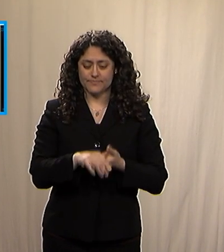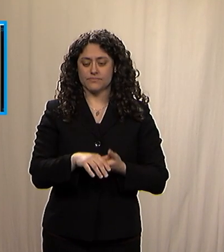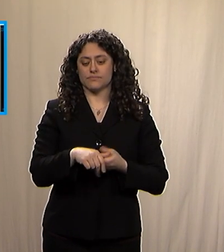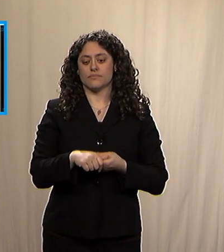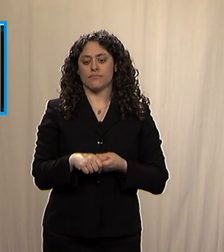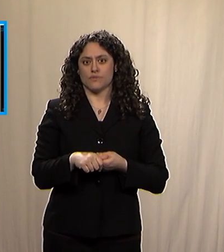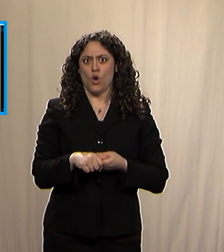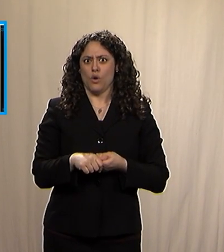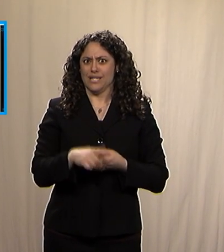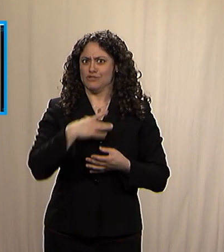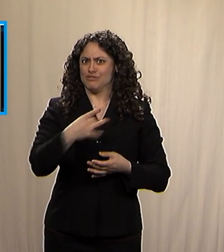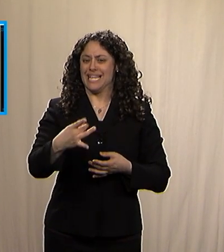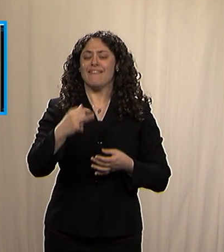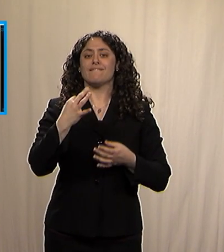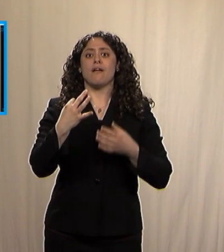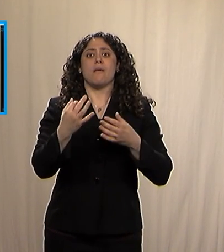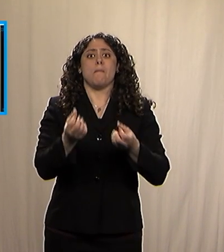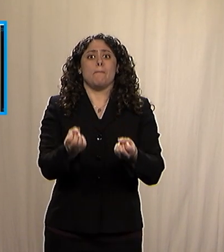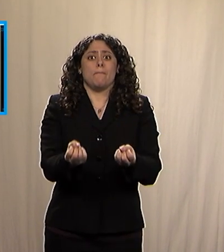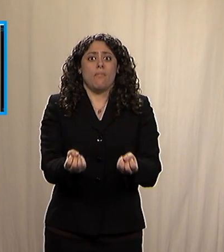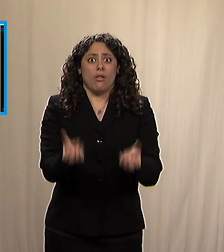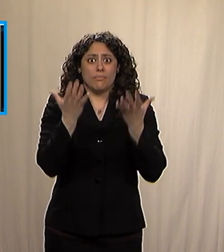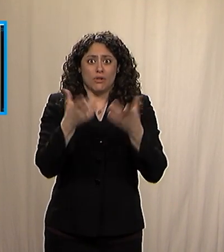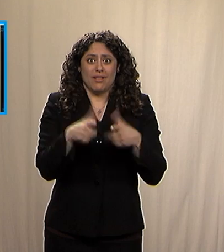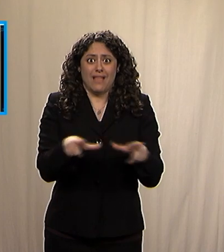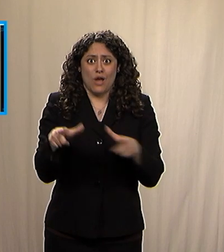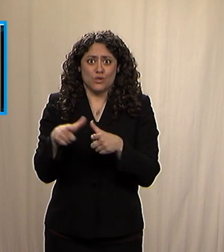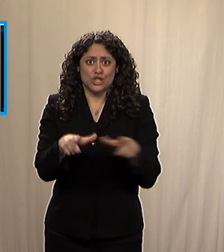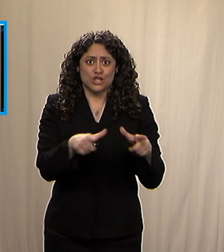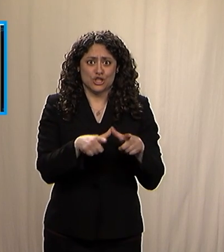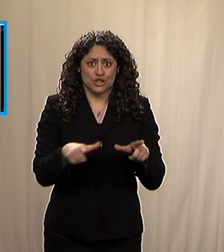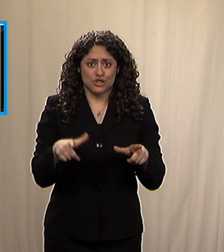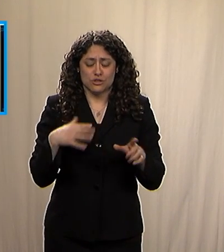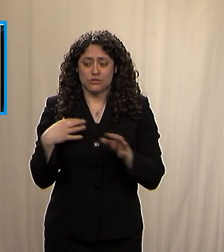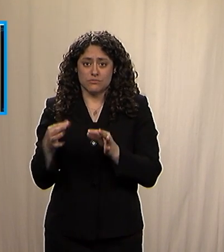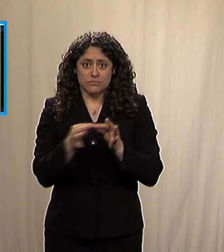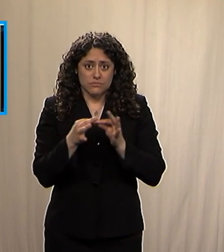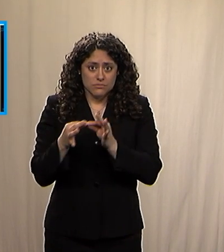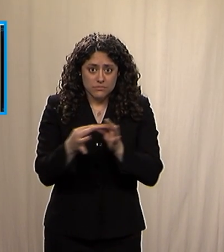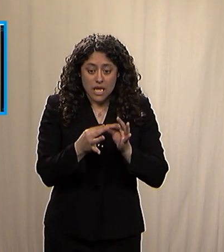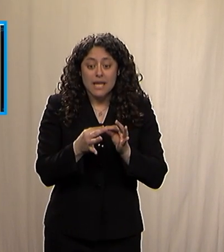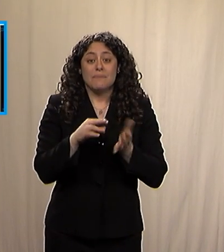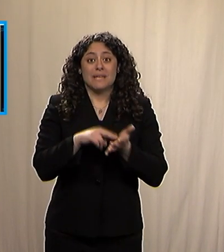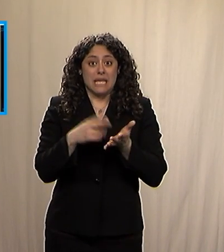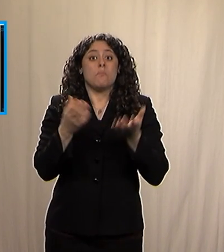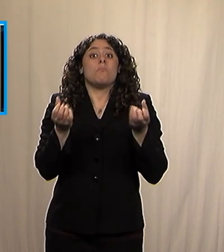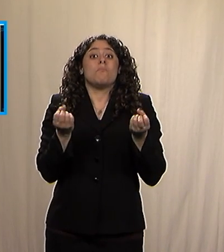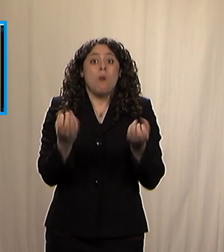between and amongst multiple languages, I might have multiple interaction management techniques,